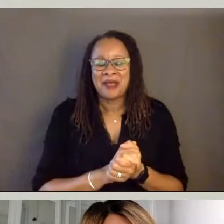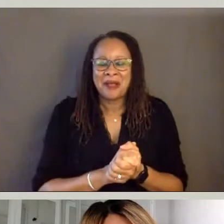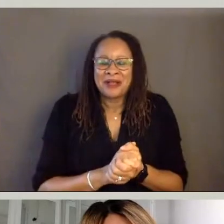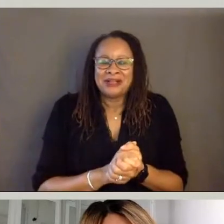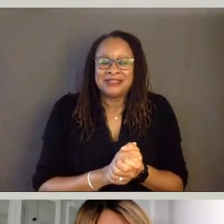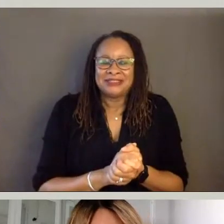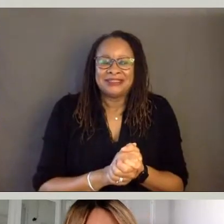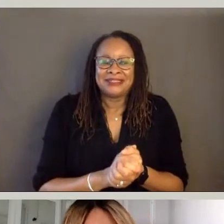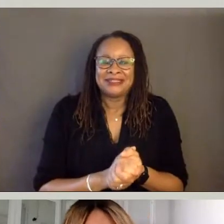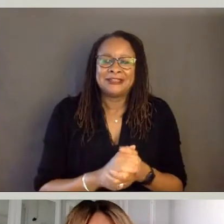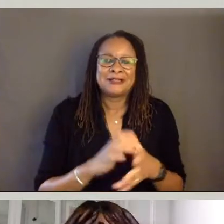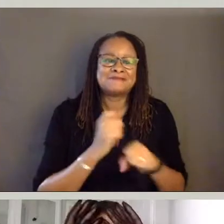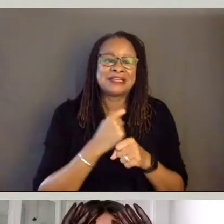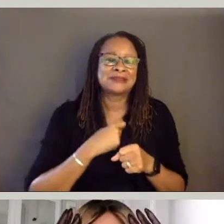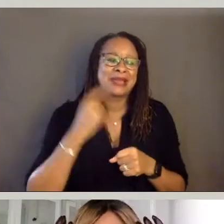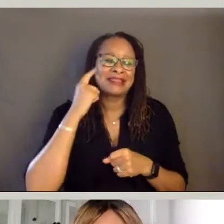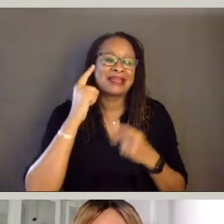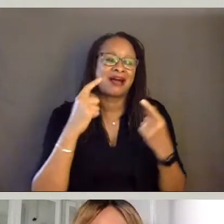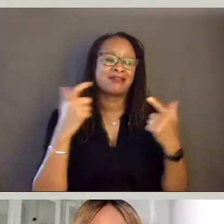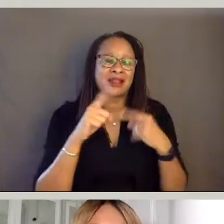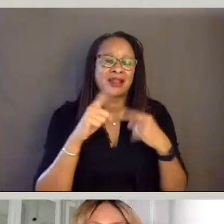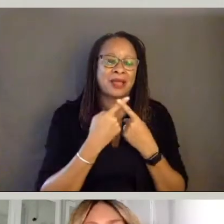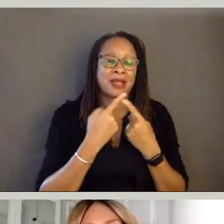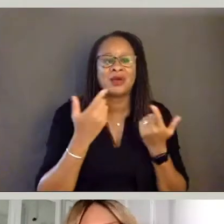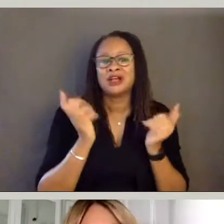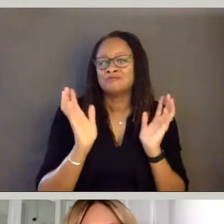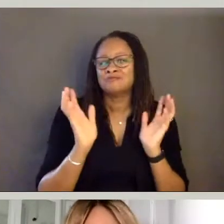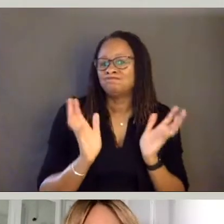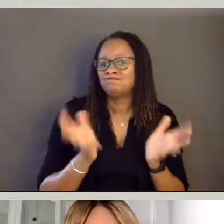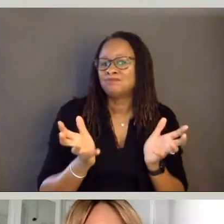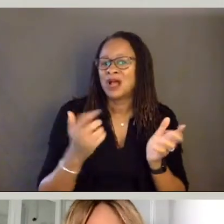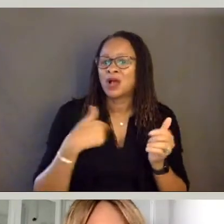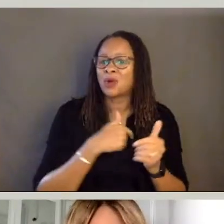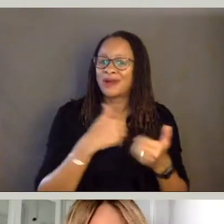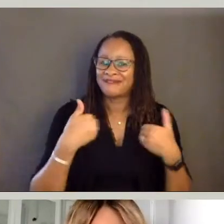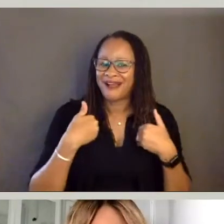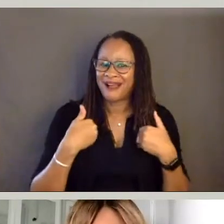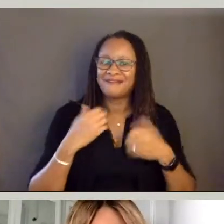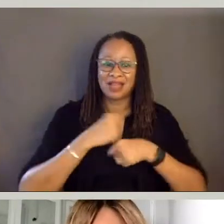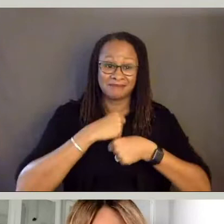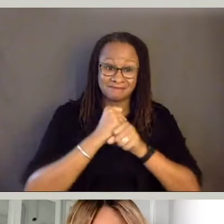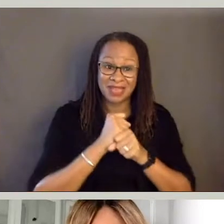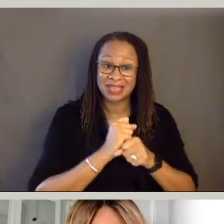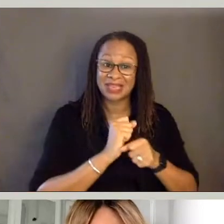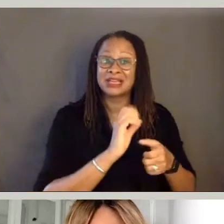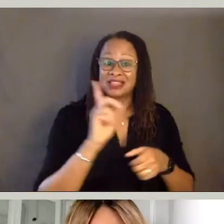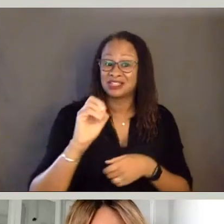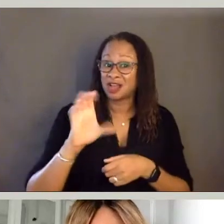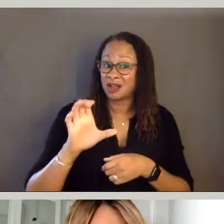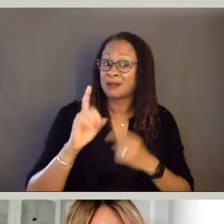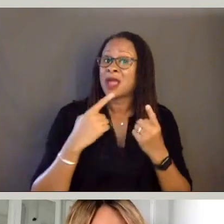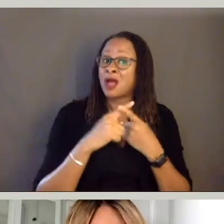That makes me think a lot about the way, in the conversations you and I were having in making "Disclosure", about accountability, right,